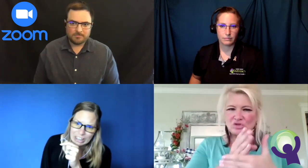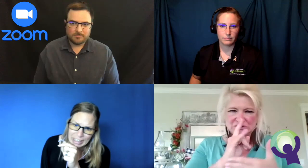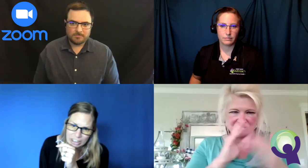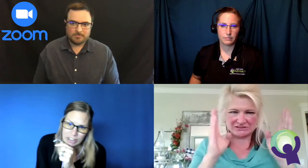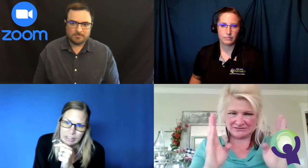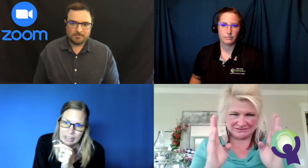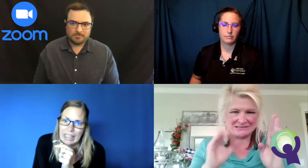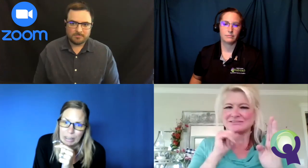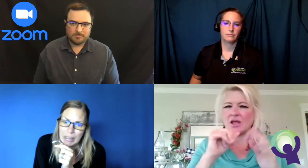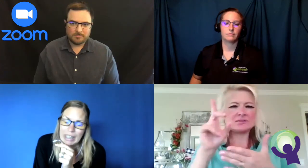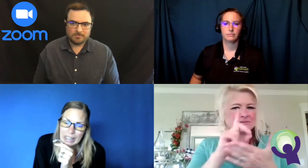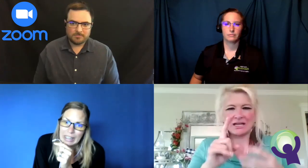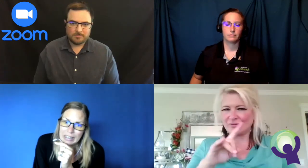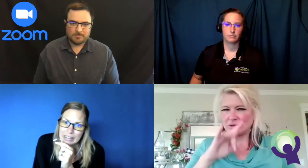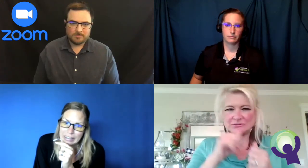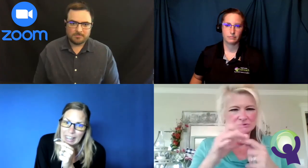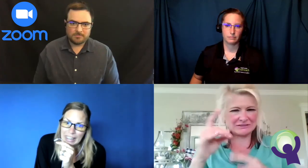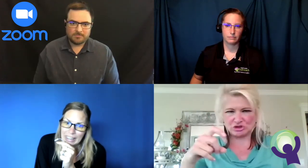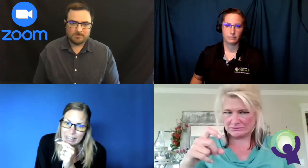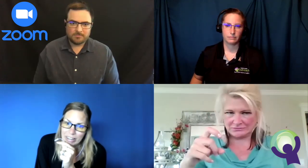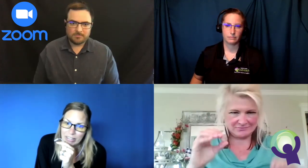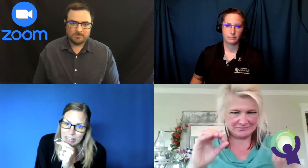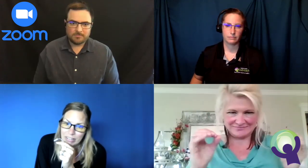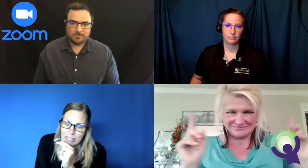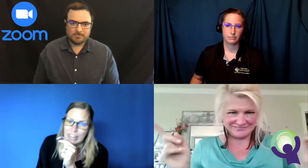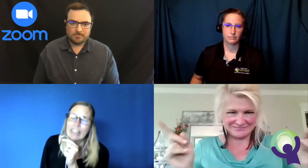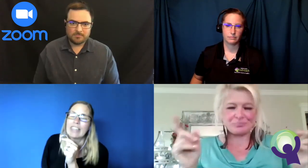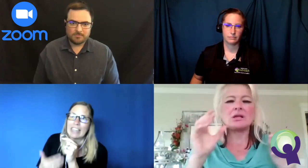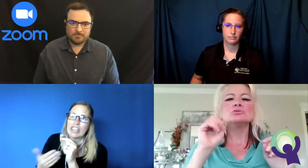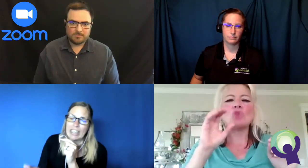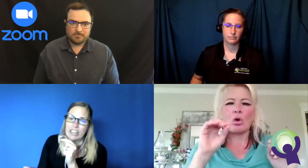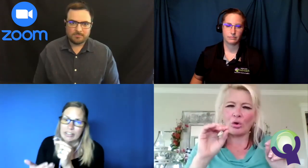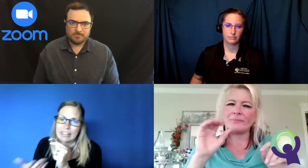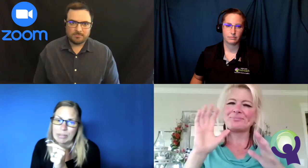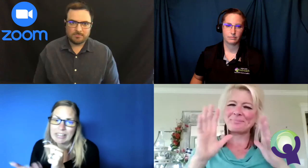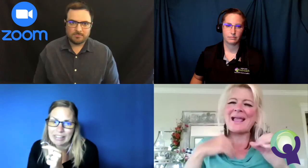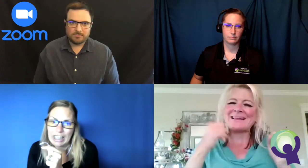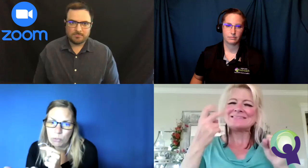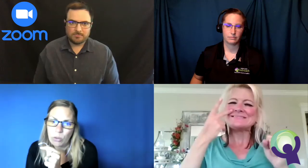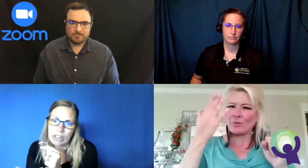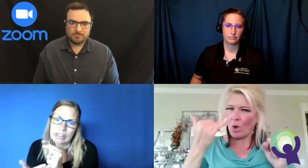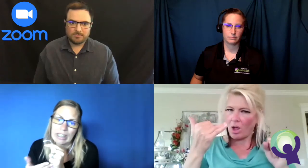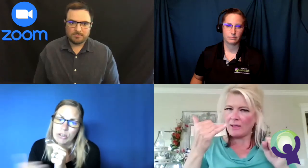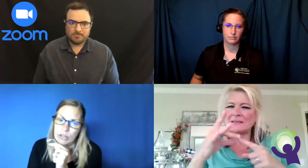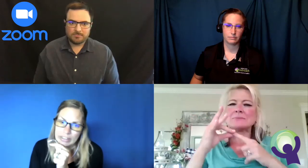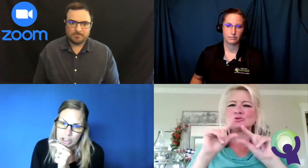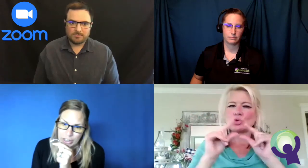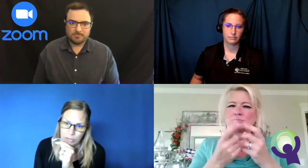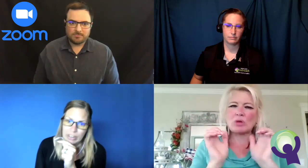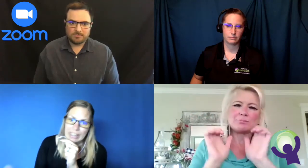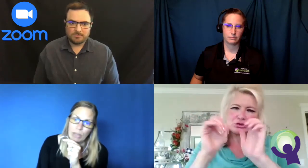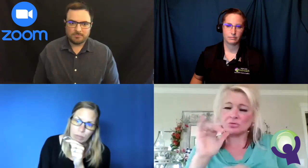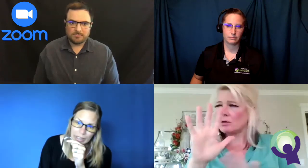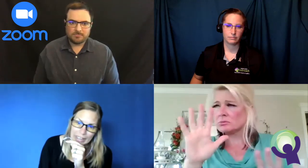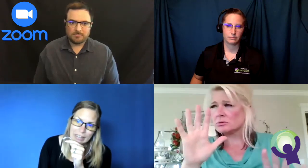The educational system is designed for students in general and not really